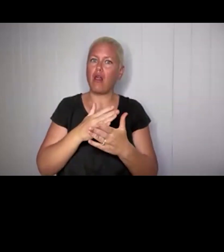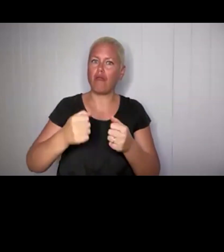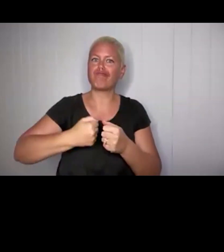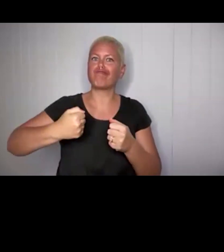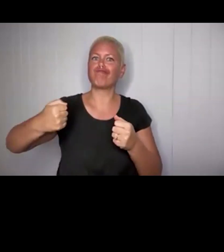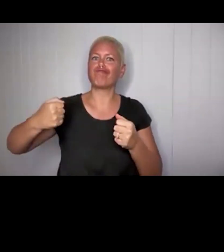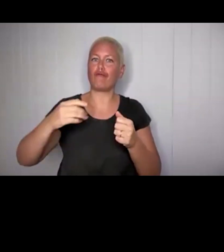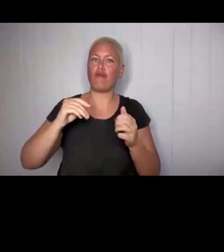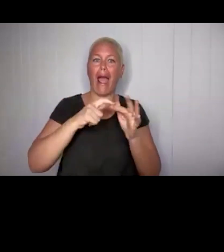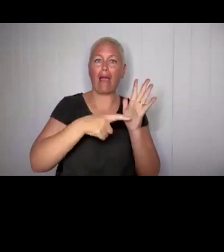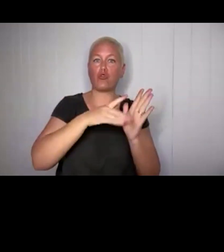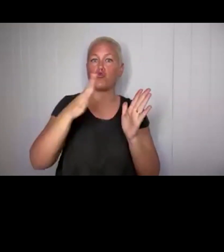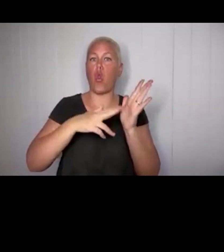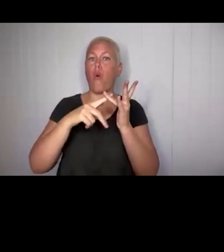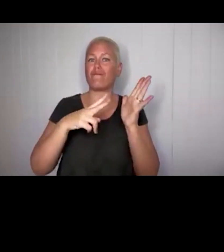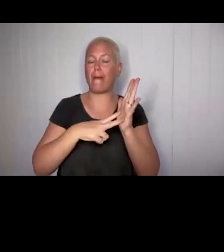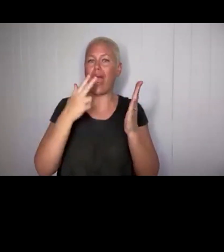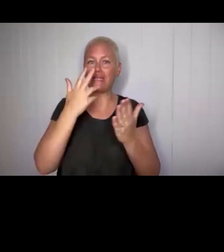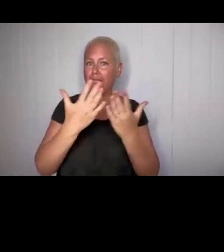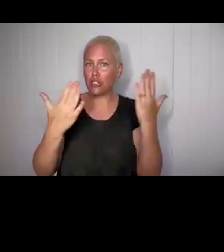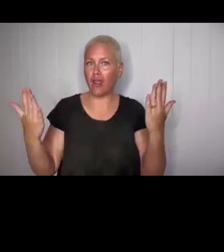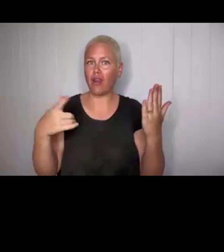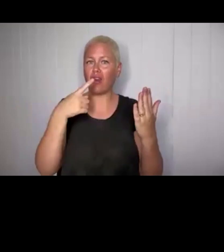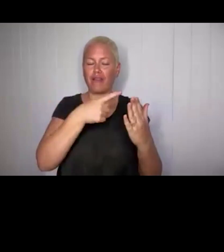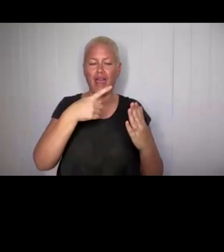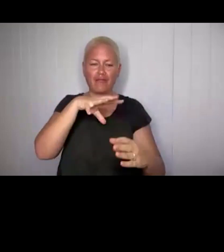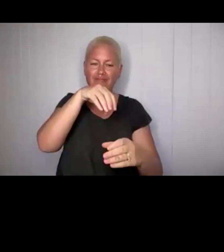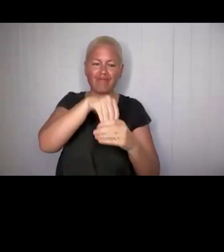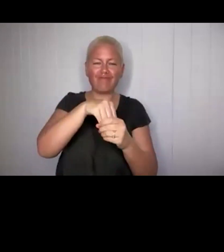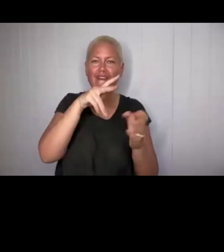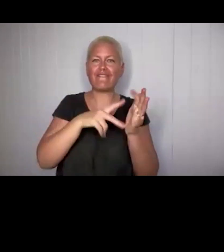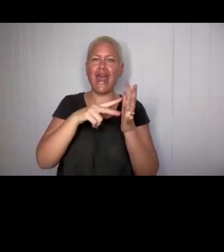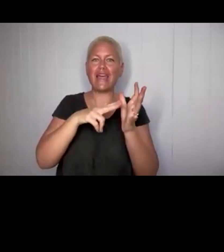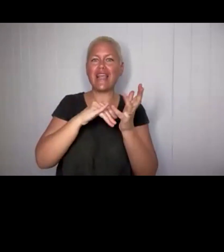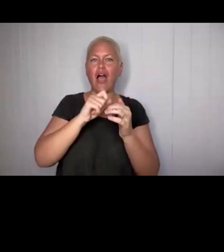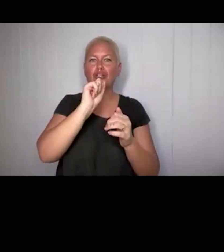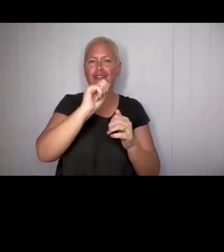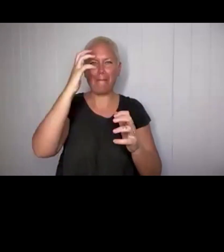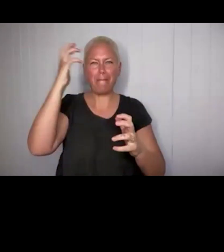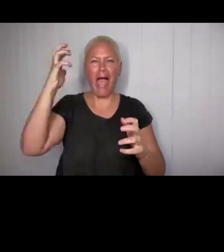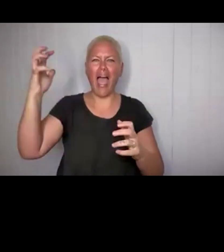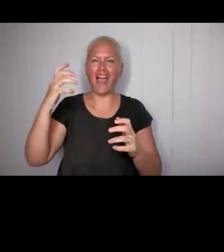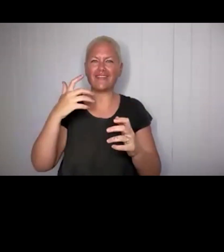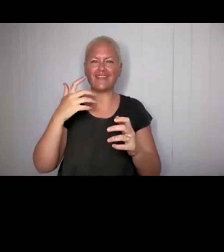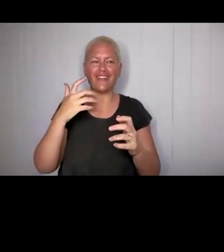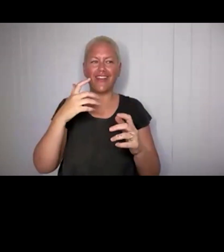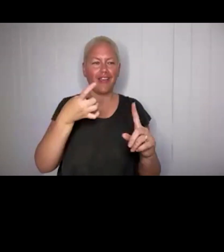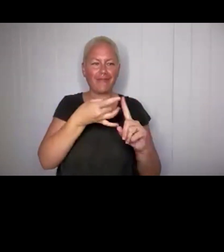until November, and it encompasses the madness of the event, with key industry folk coming in,